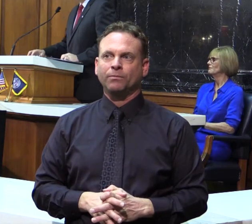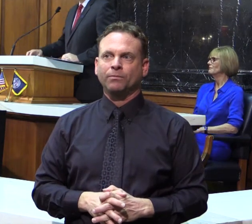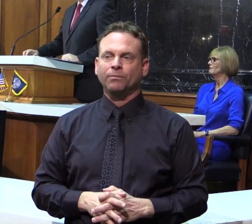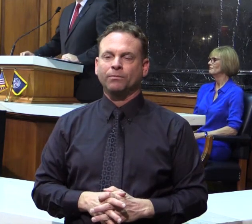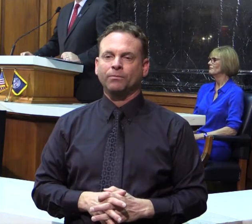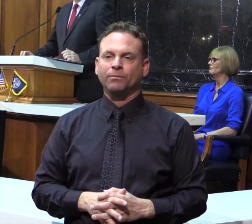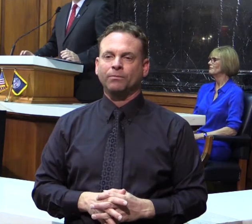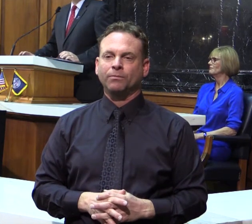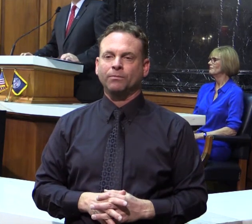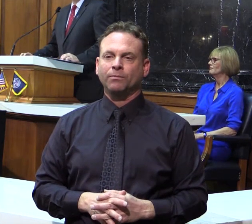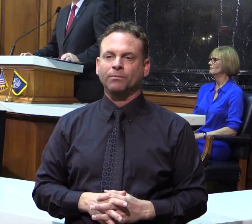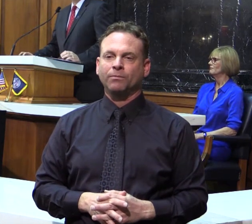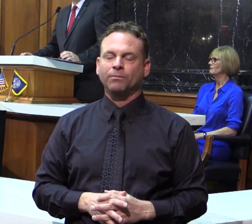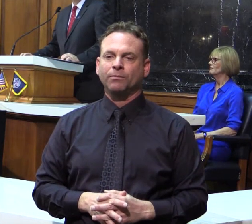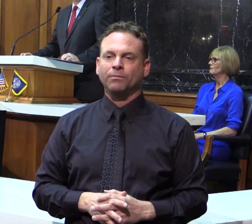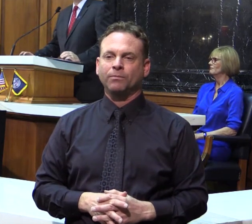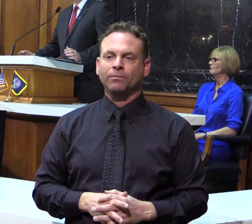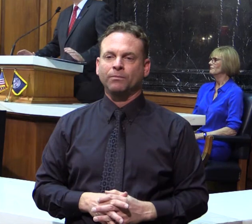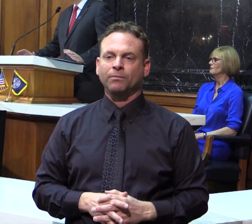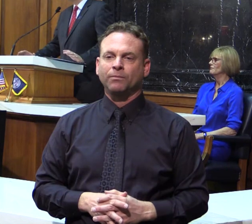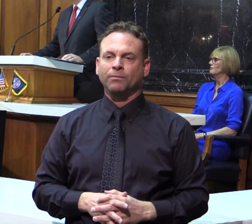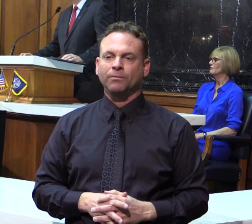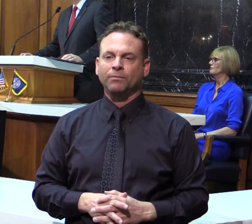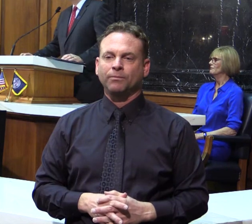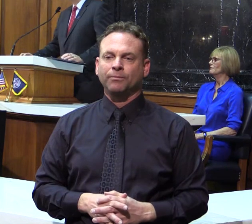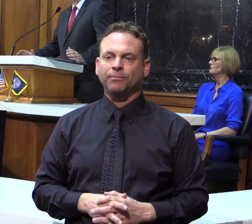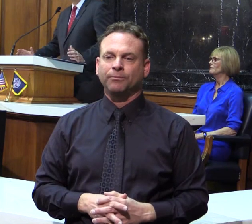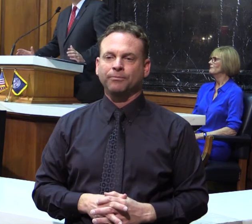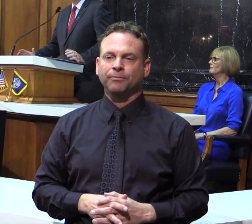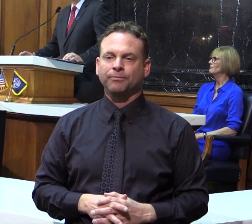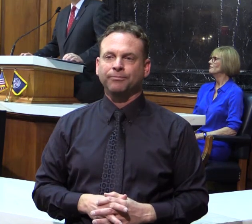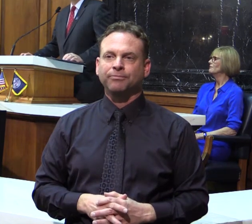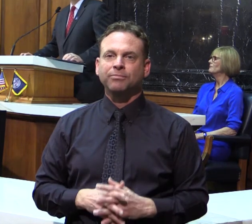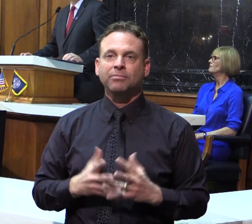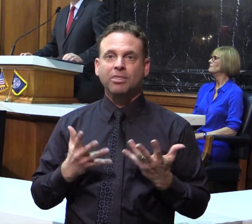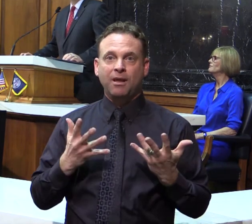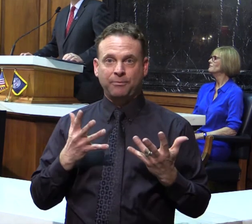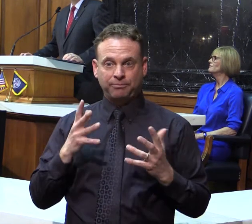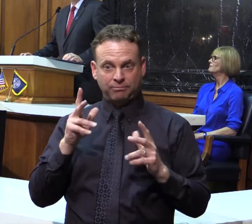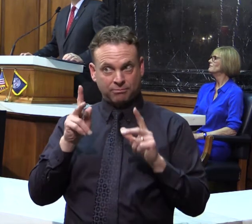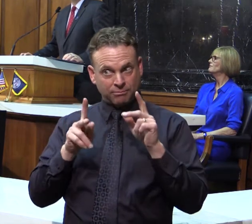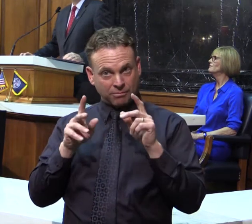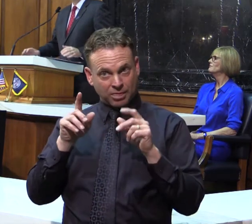We all know, a healthy Indiana depends first and foremost on the health of our people.